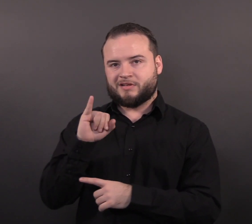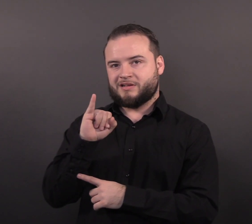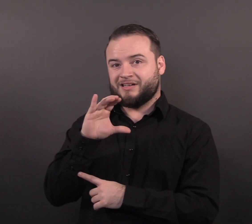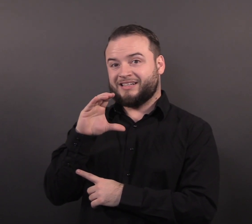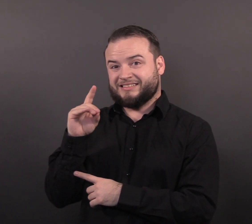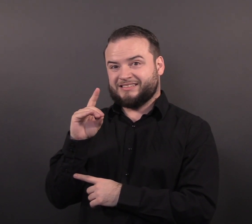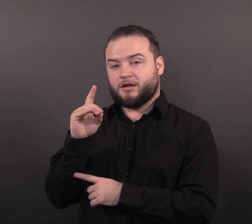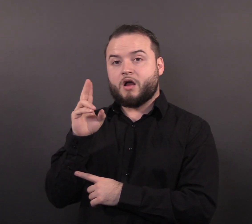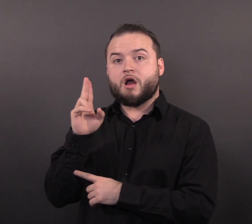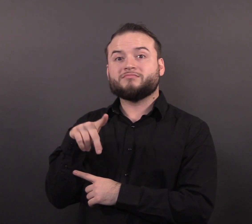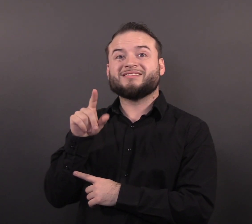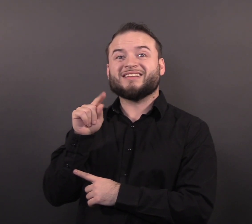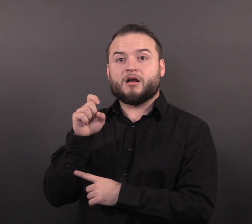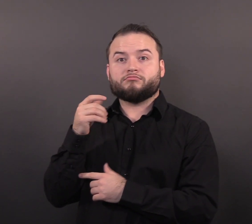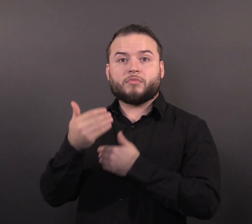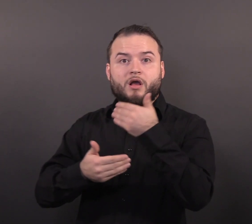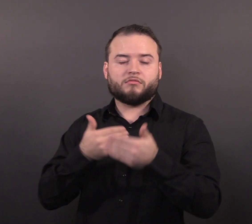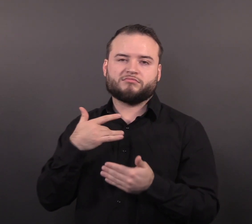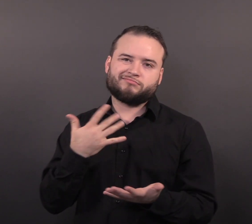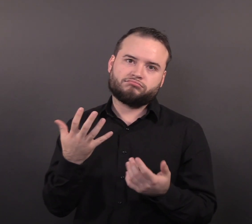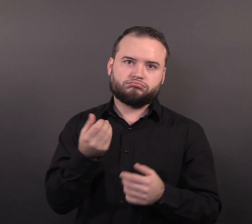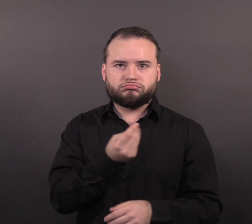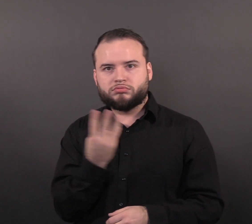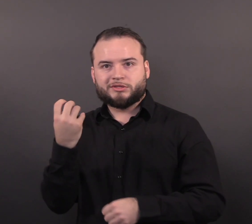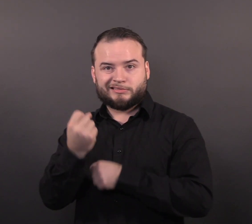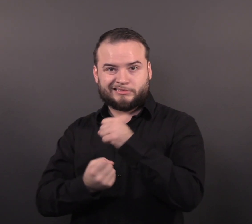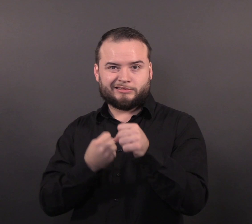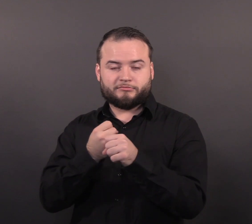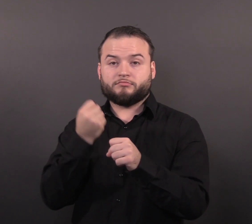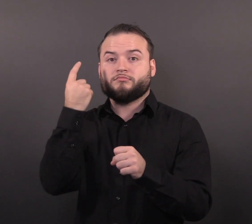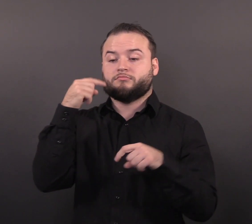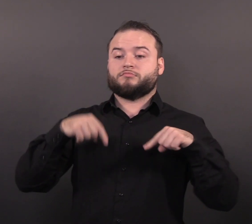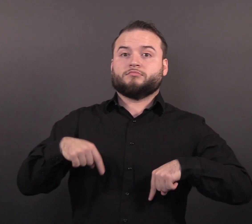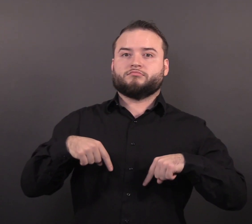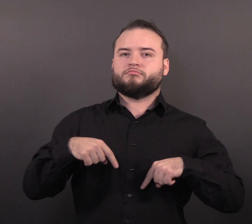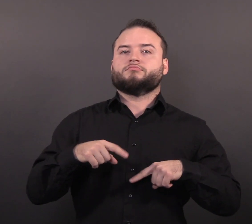In this case, the process was accelerated, though following the standard steps.